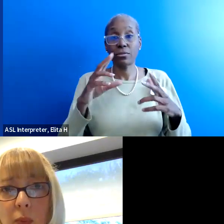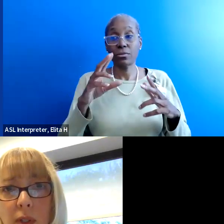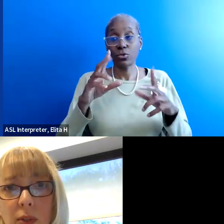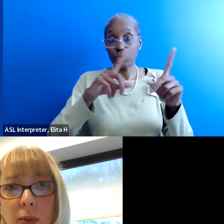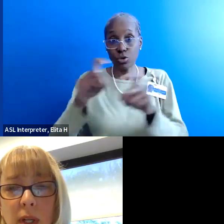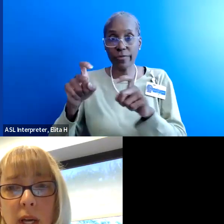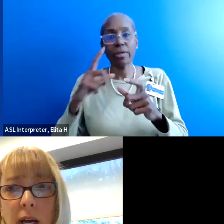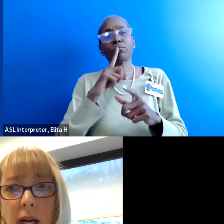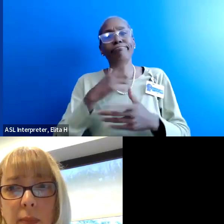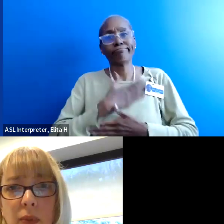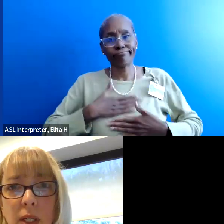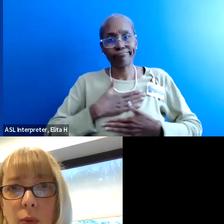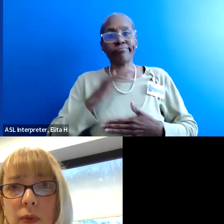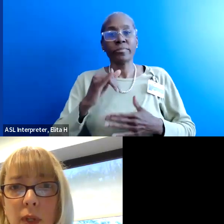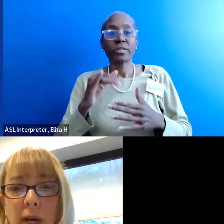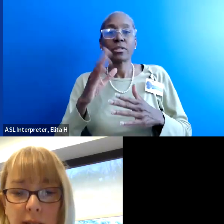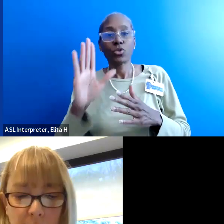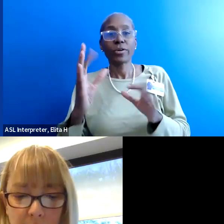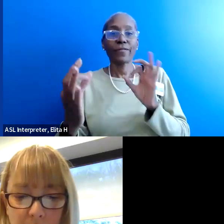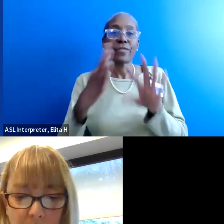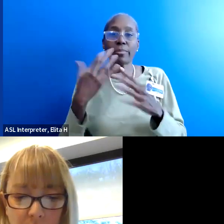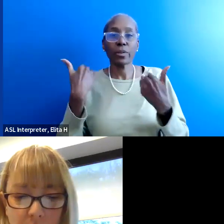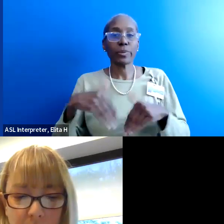We really do take your feedback into consideration.